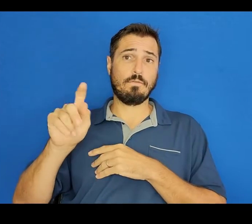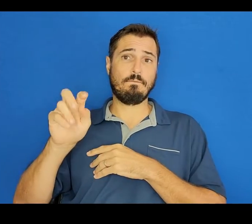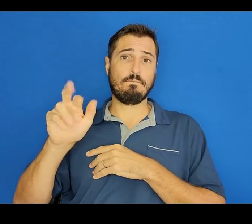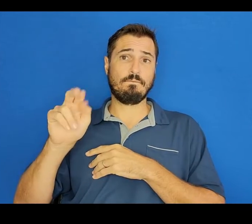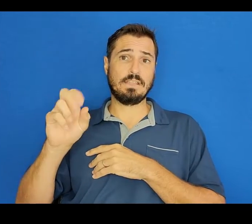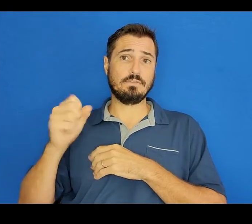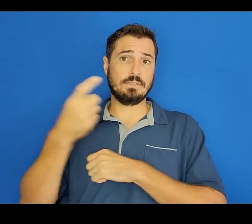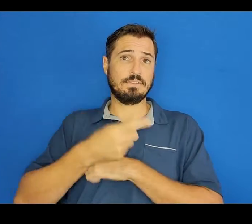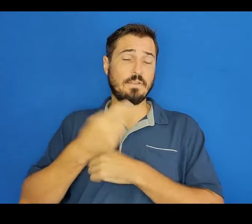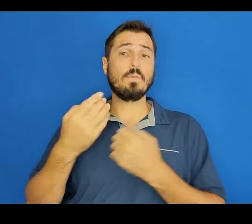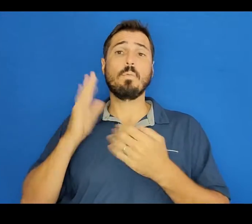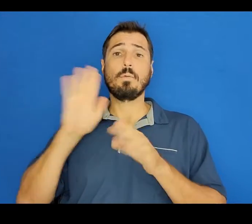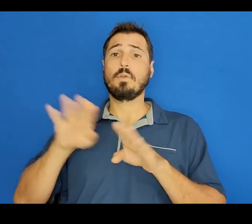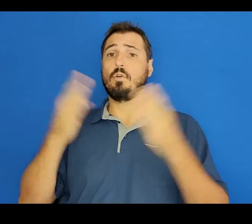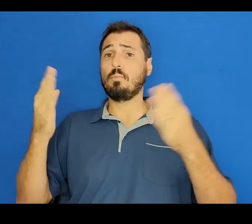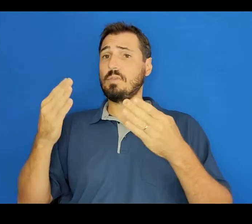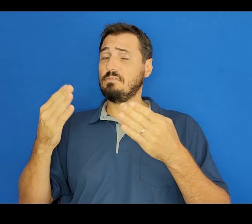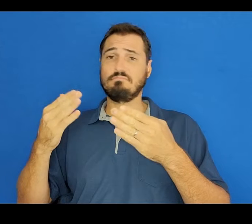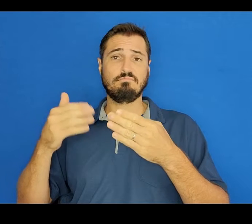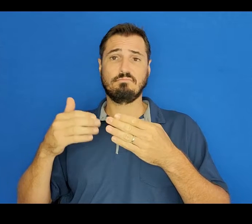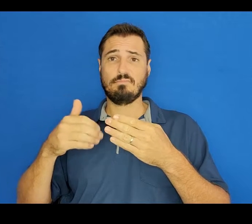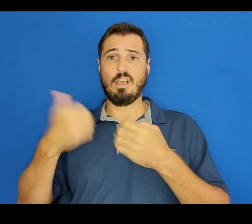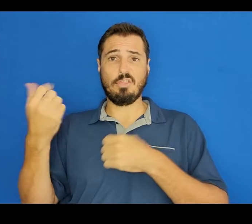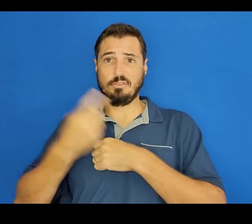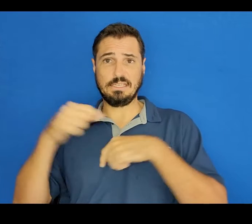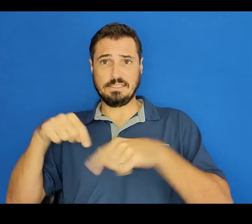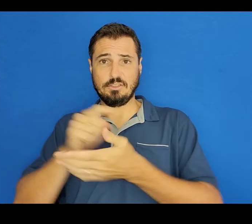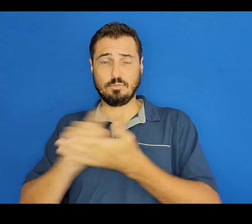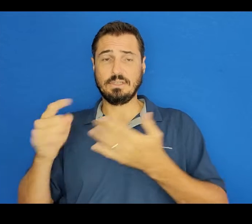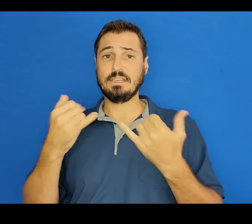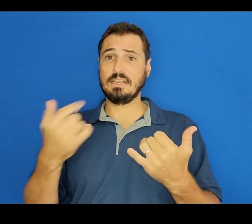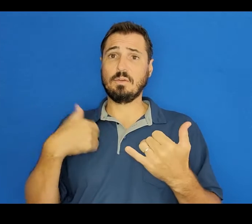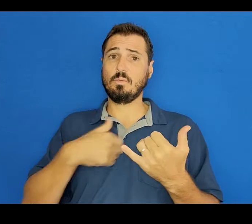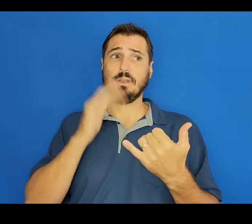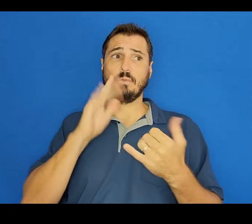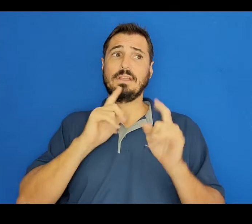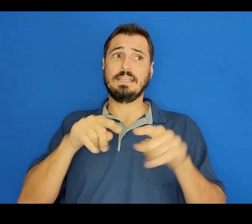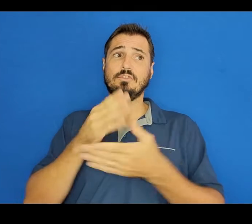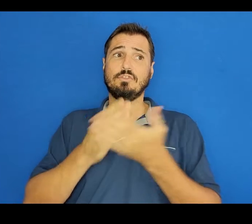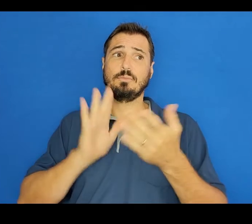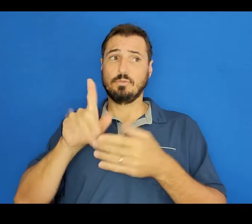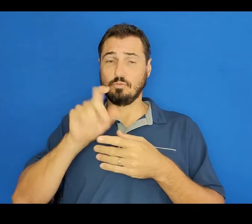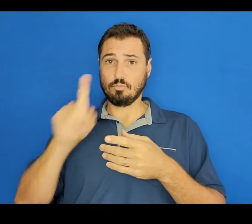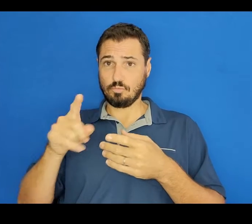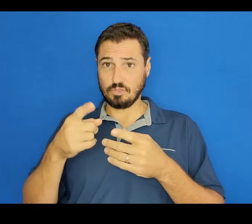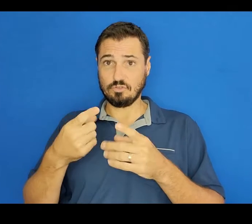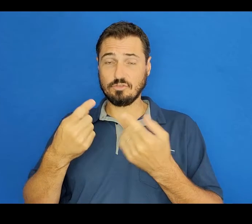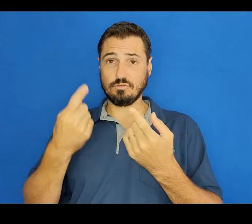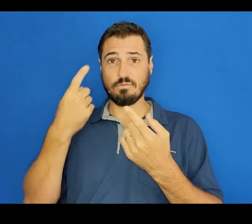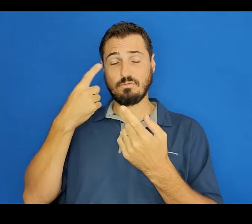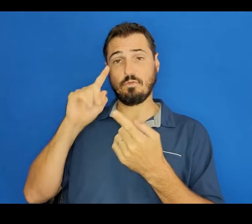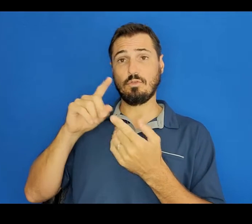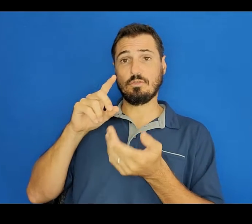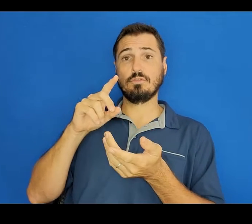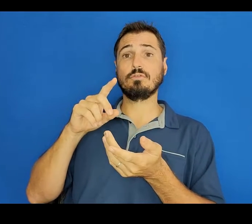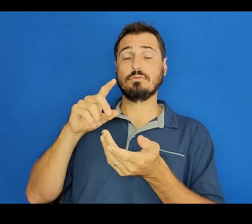Thanks, Lauren. And now it’s time to answer some of your questions for Kauai District Health Officer Dr. Janet Berreman, with “Ask Dr. B.”